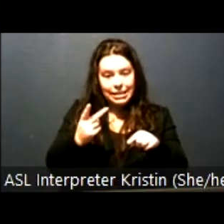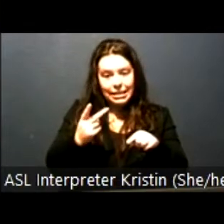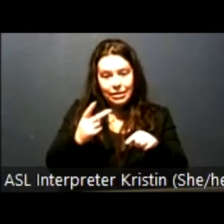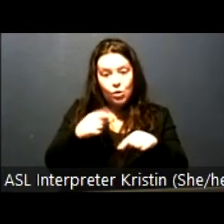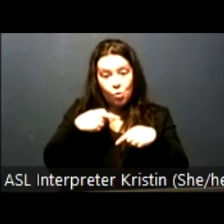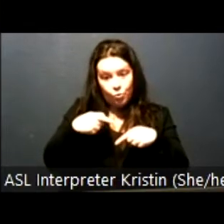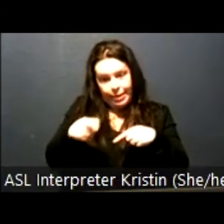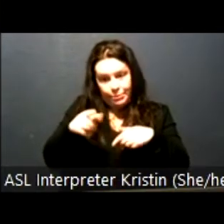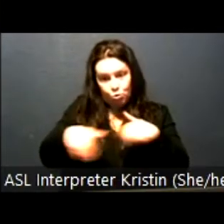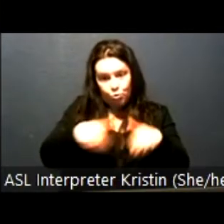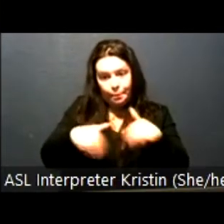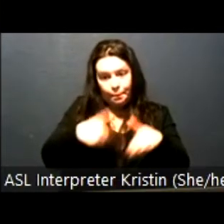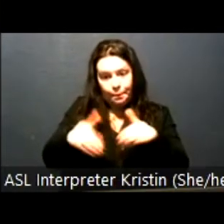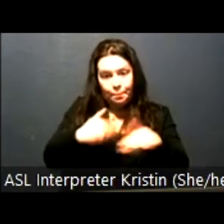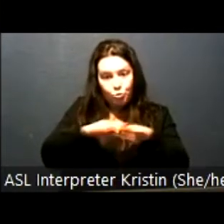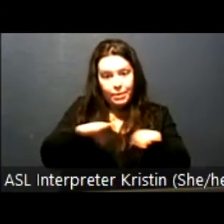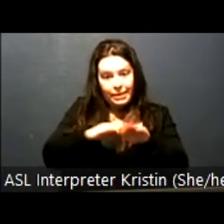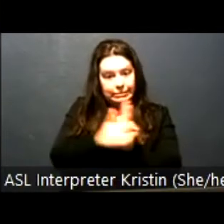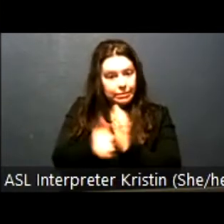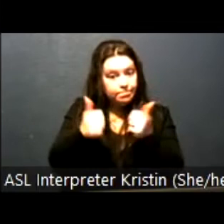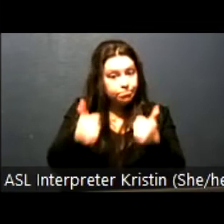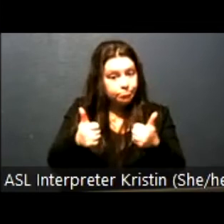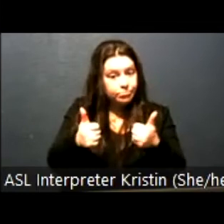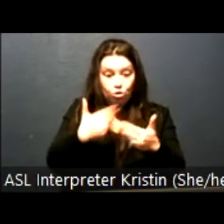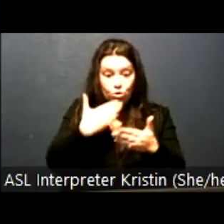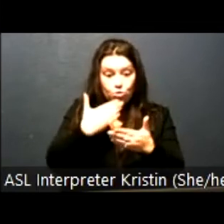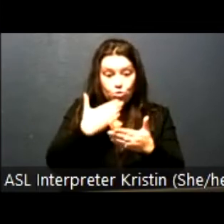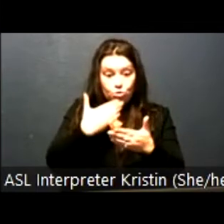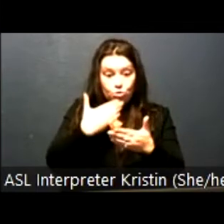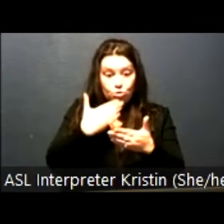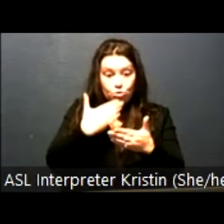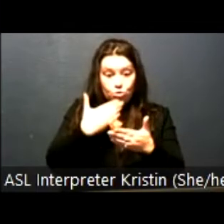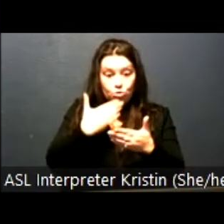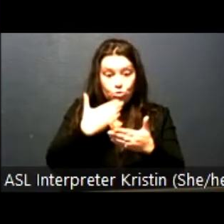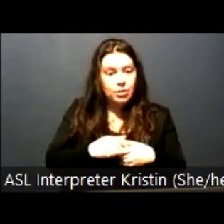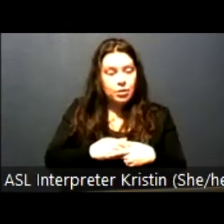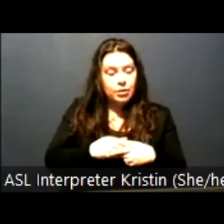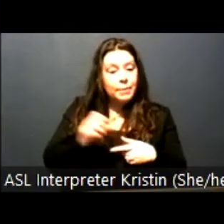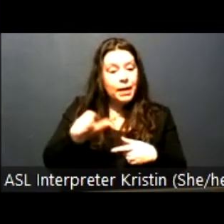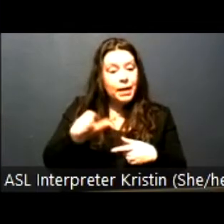Um so it's just like big paddles, um, another really unique adaptation for these guys